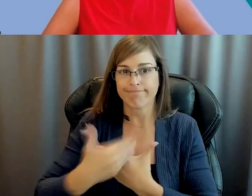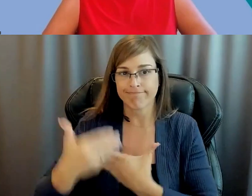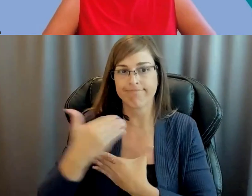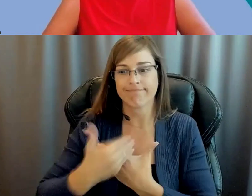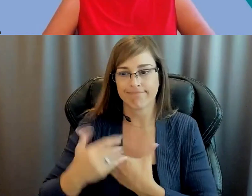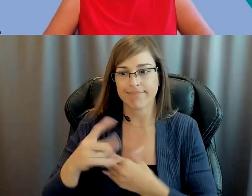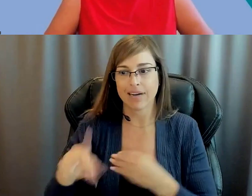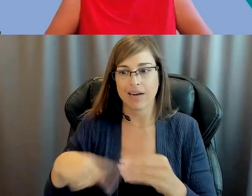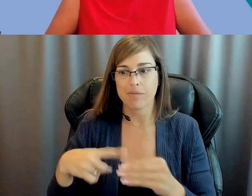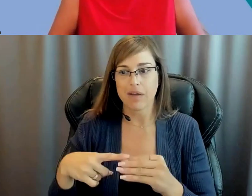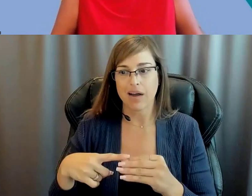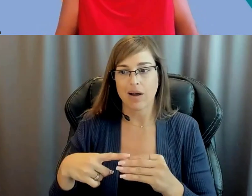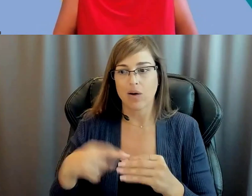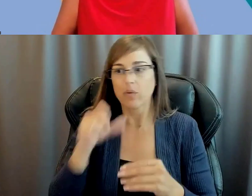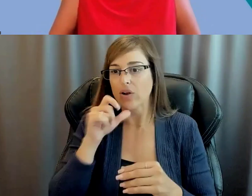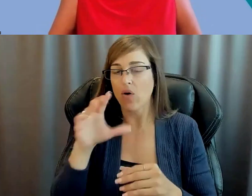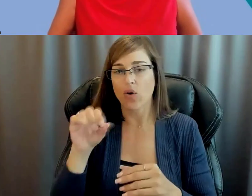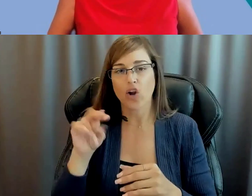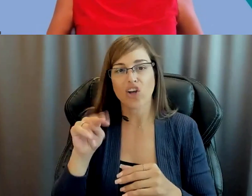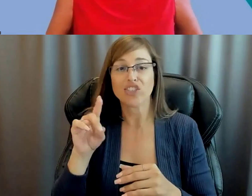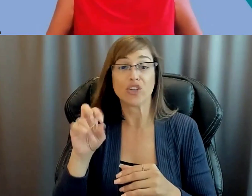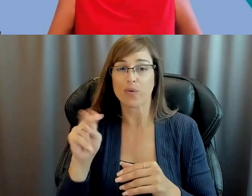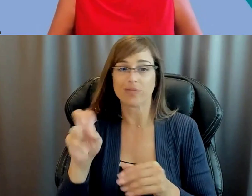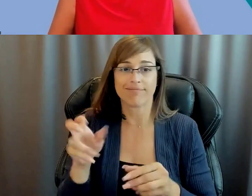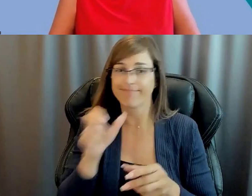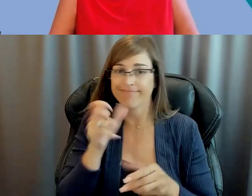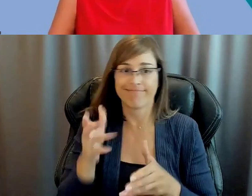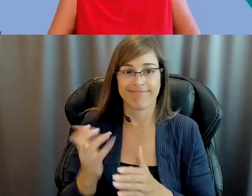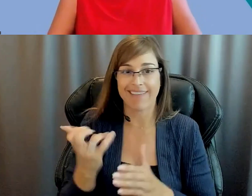We don't condone any of those other research practices.